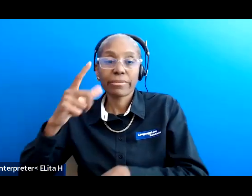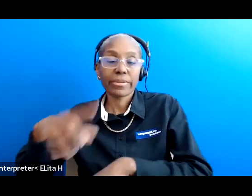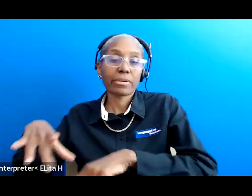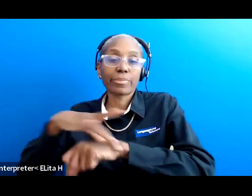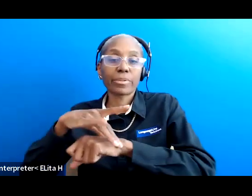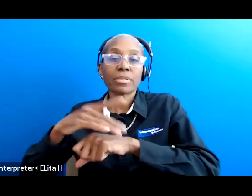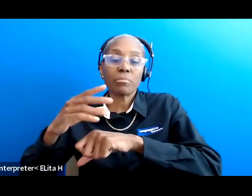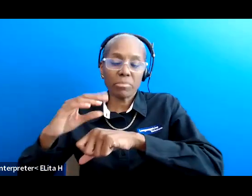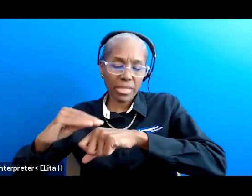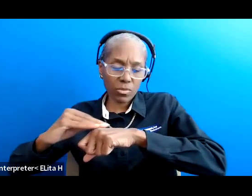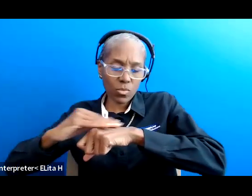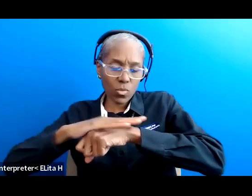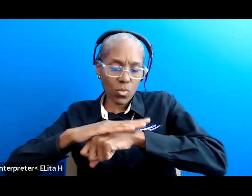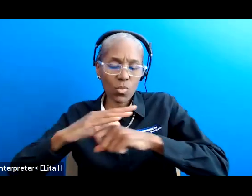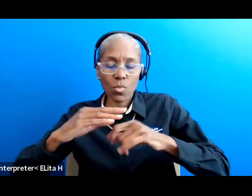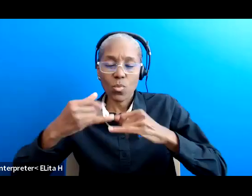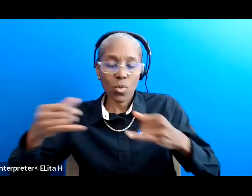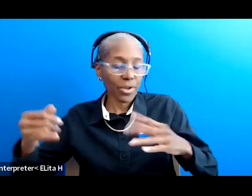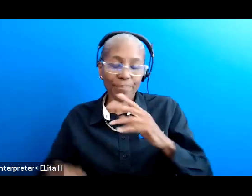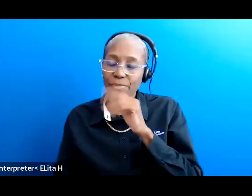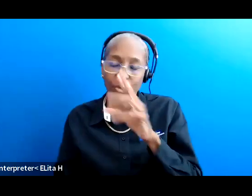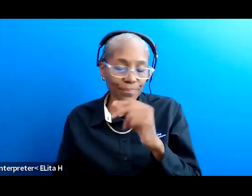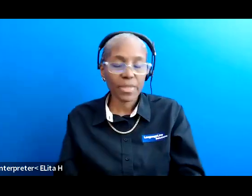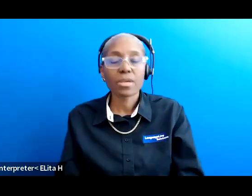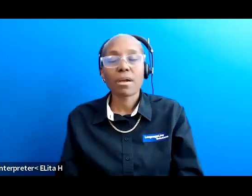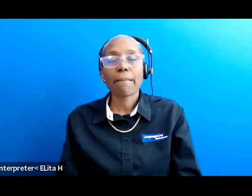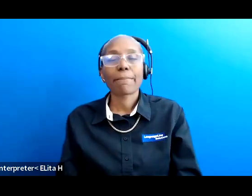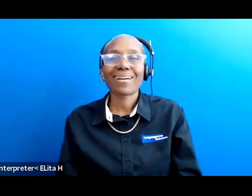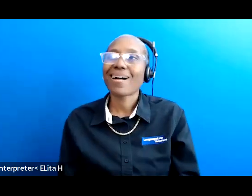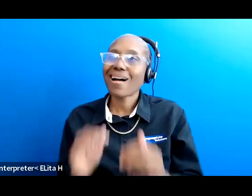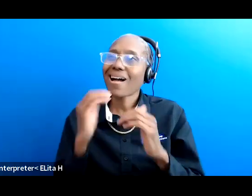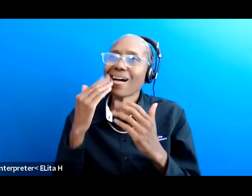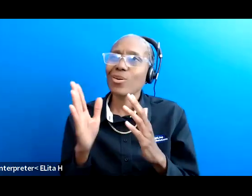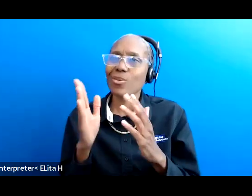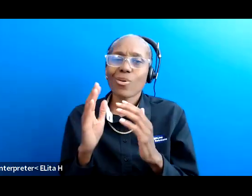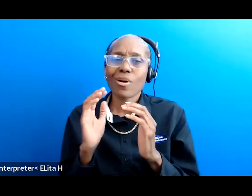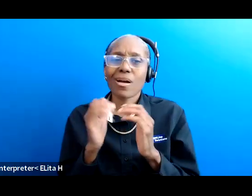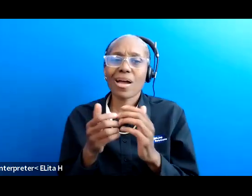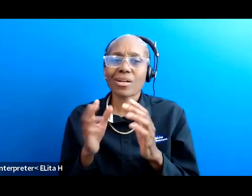the arm, not physically wired, but I don't know, should I say it's